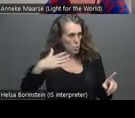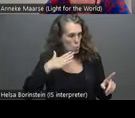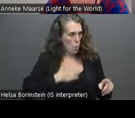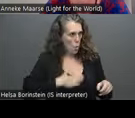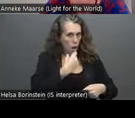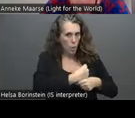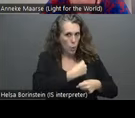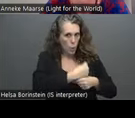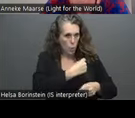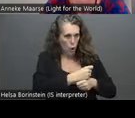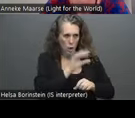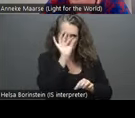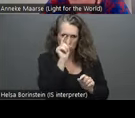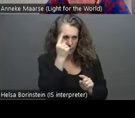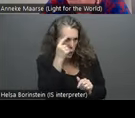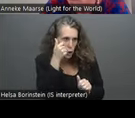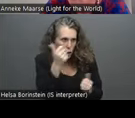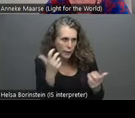work experience basements of about three to six months.